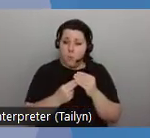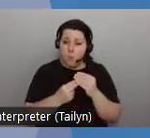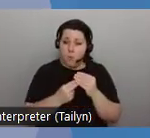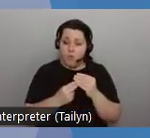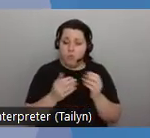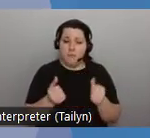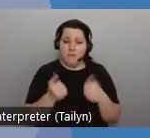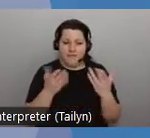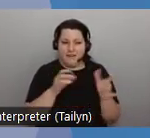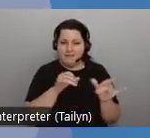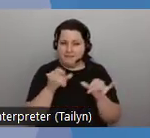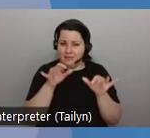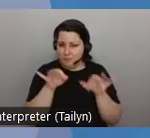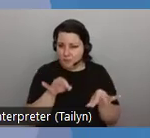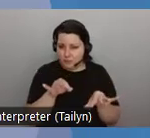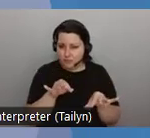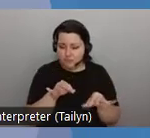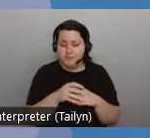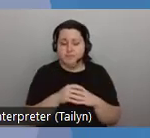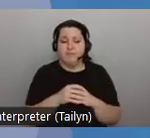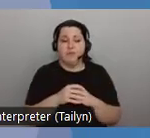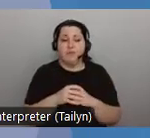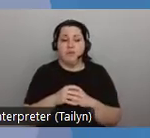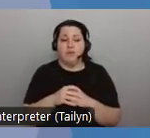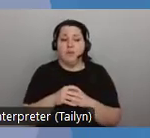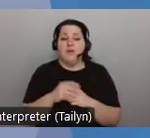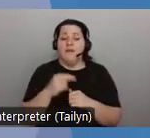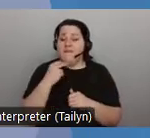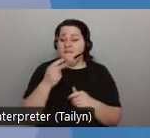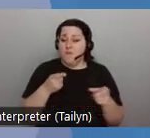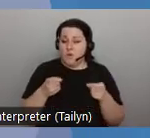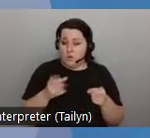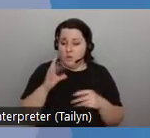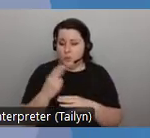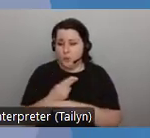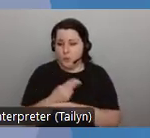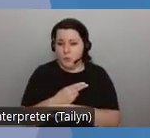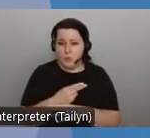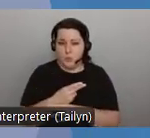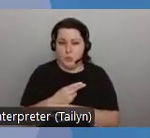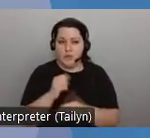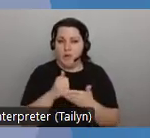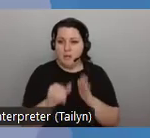So you want to make sure that both of those provide the same description.